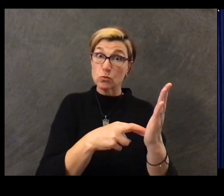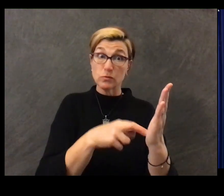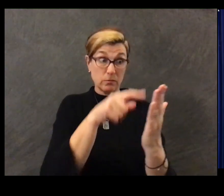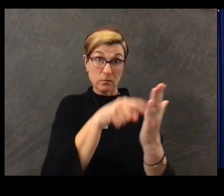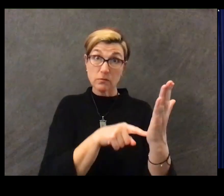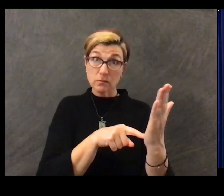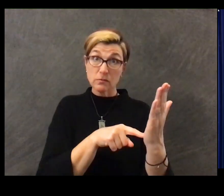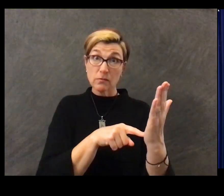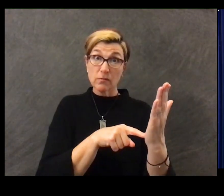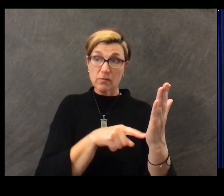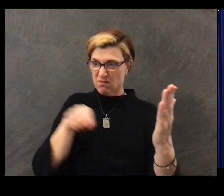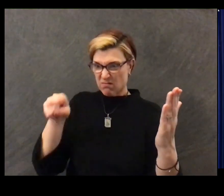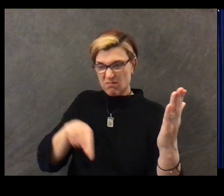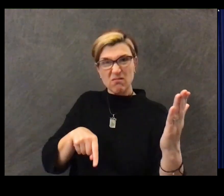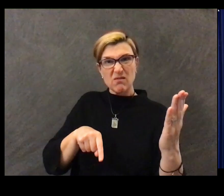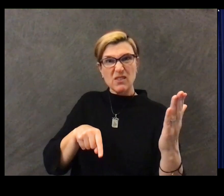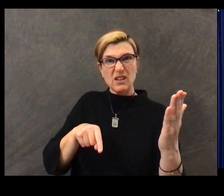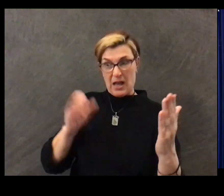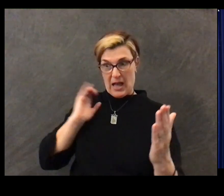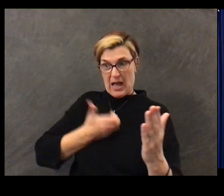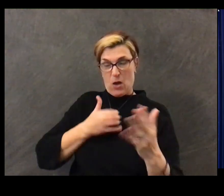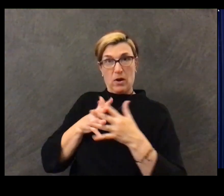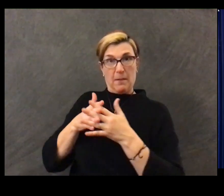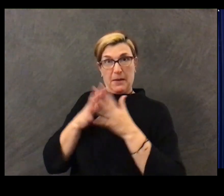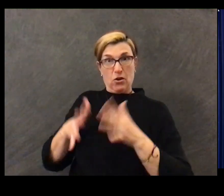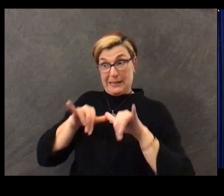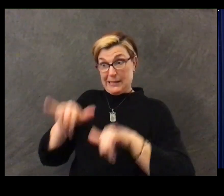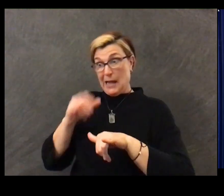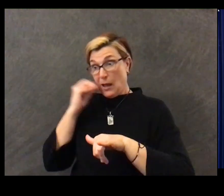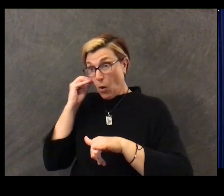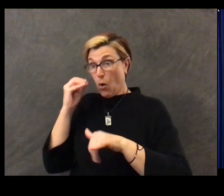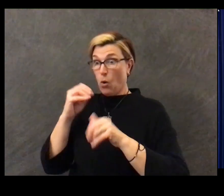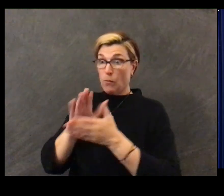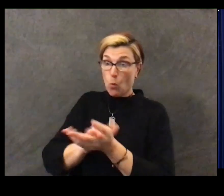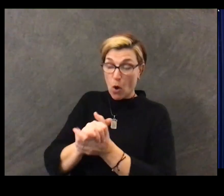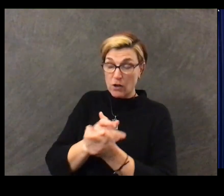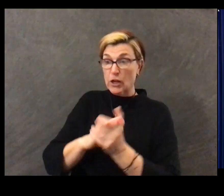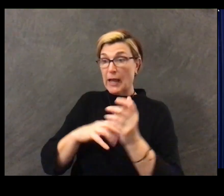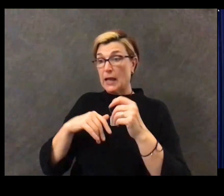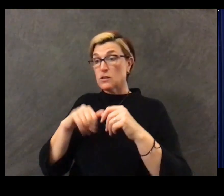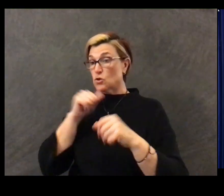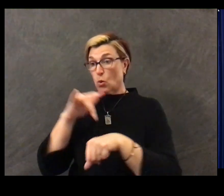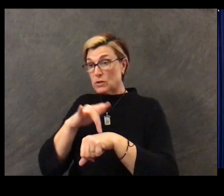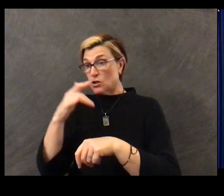version of the successful formula that got us to where we are so what I'm